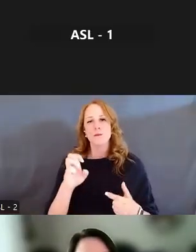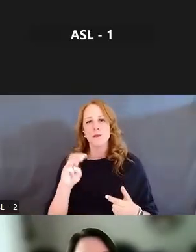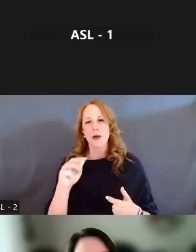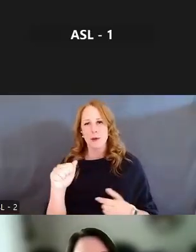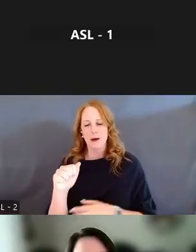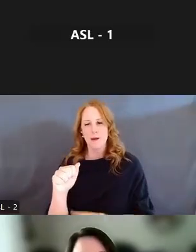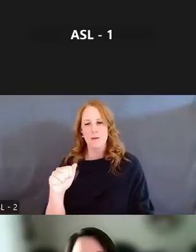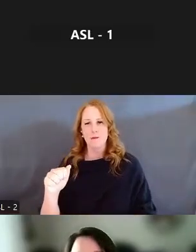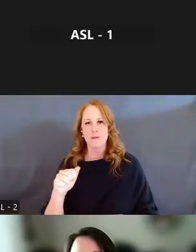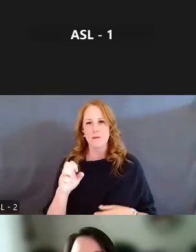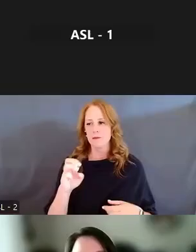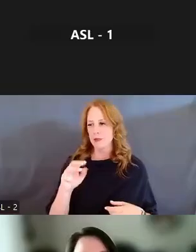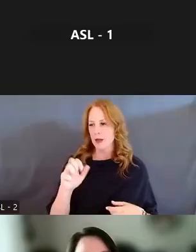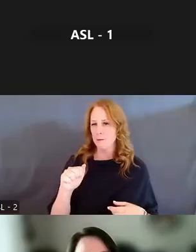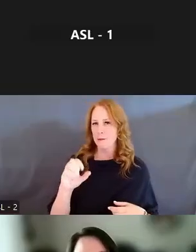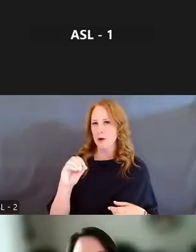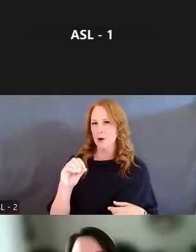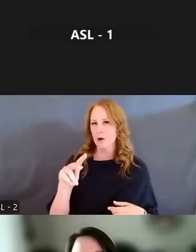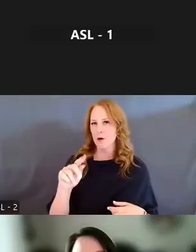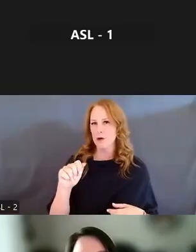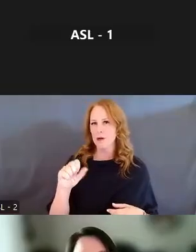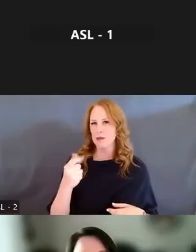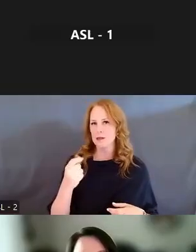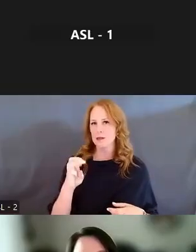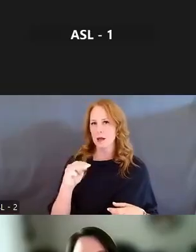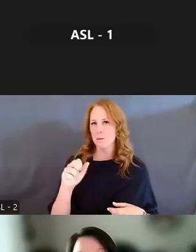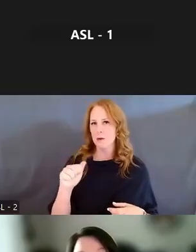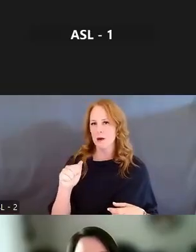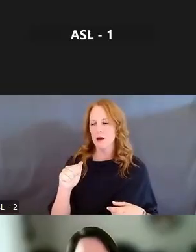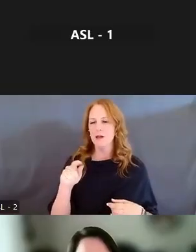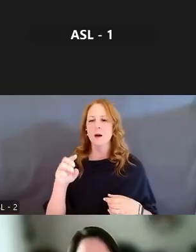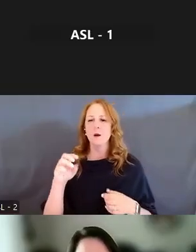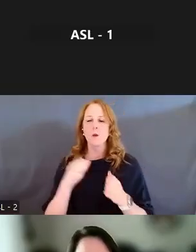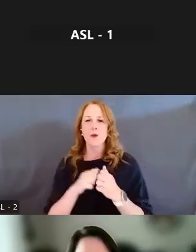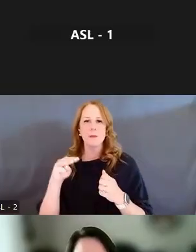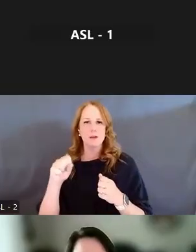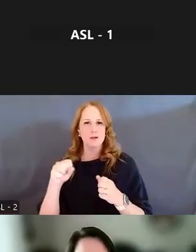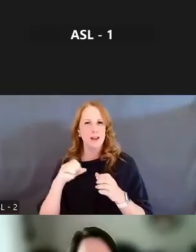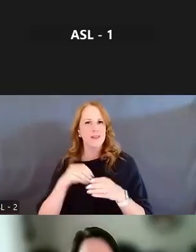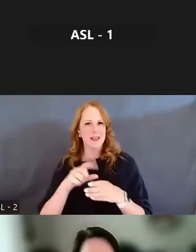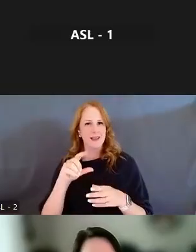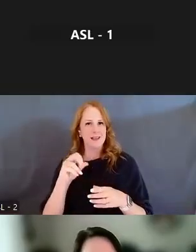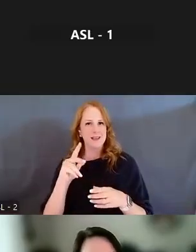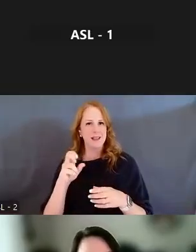Emma Ogazuma she is with Microsoft she is located in London so she is coming from a long ways away